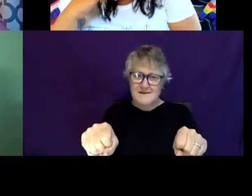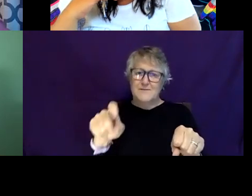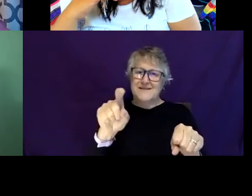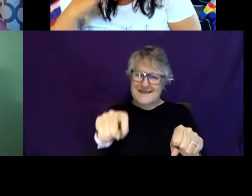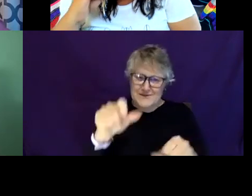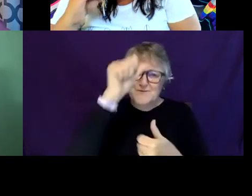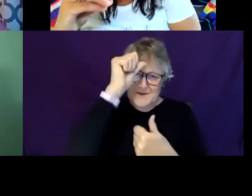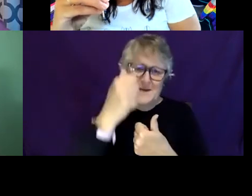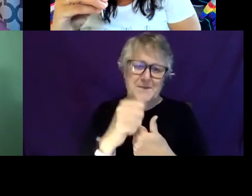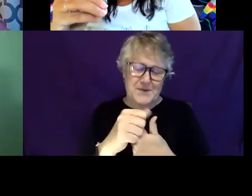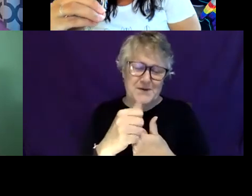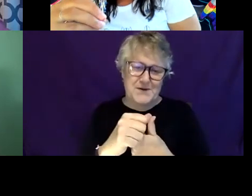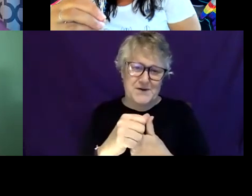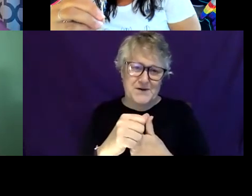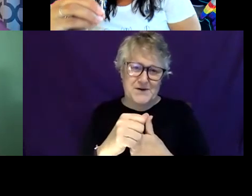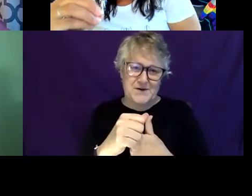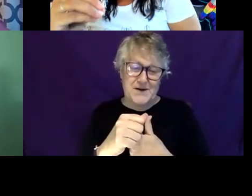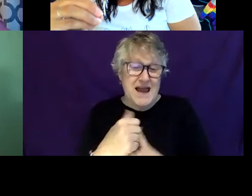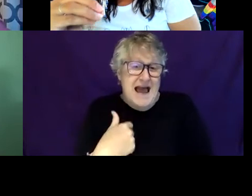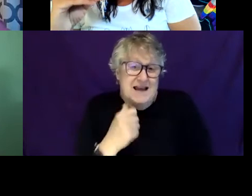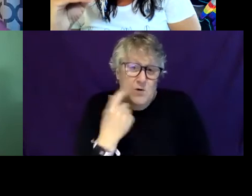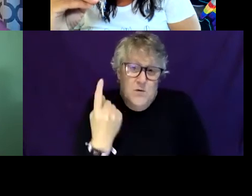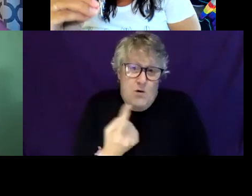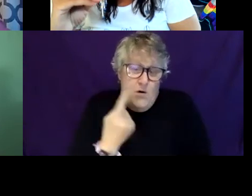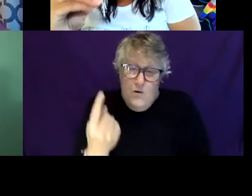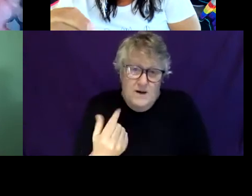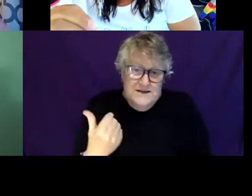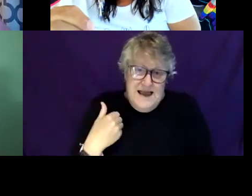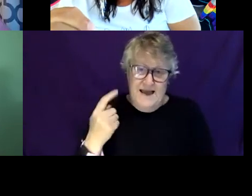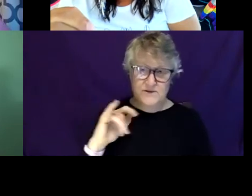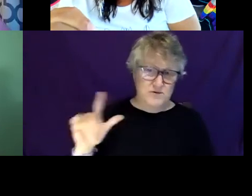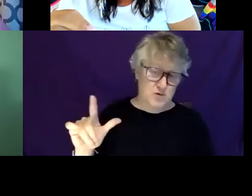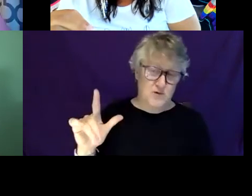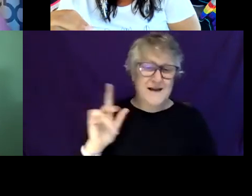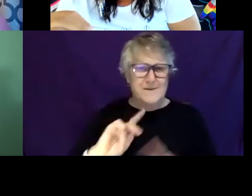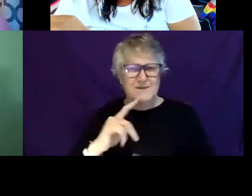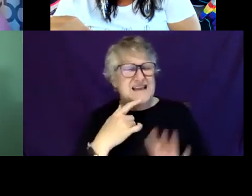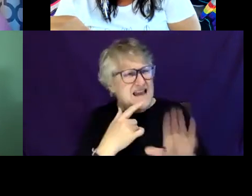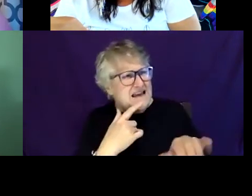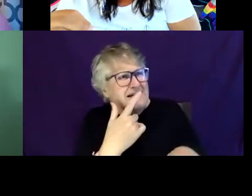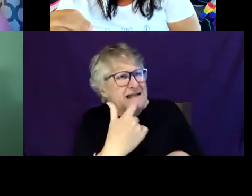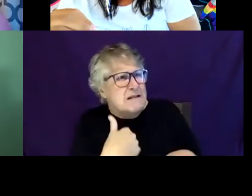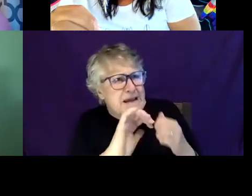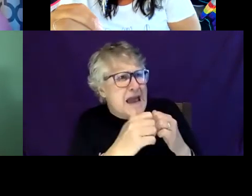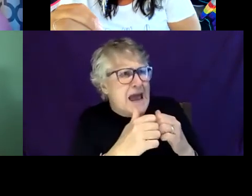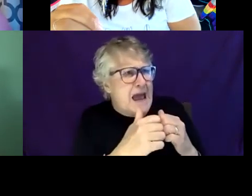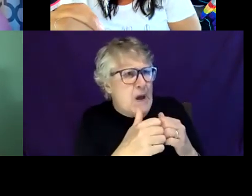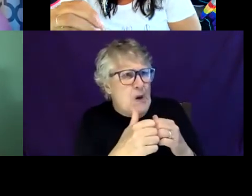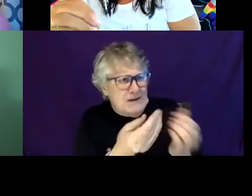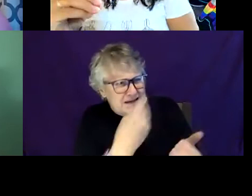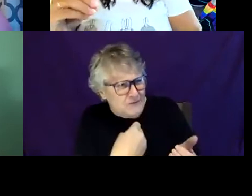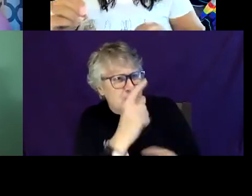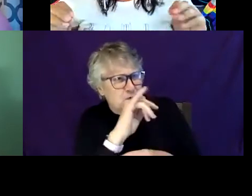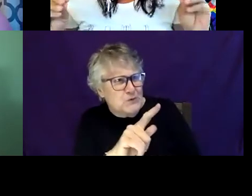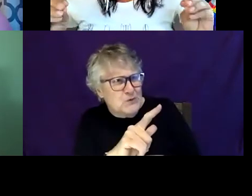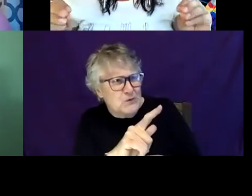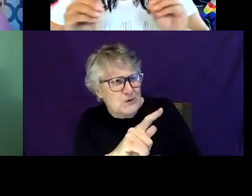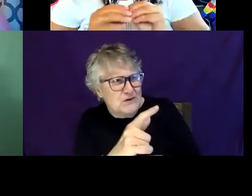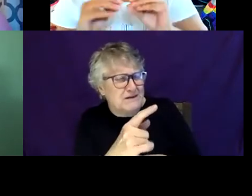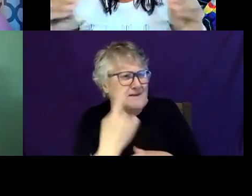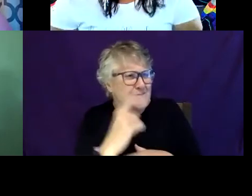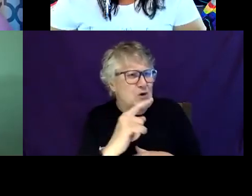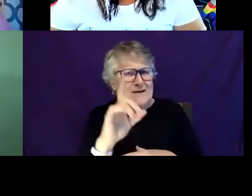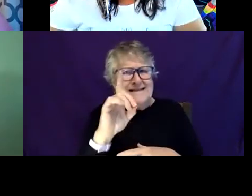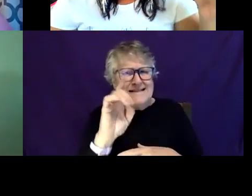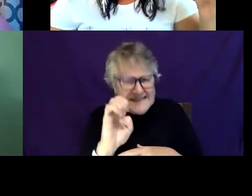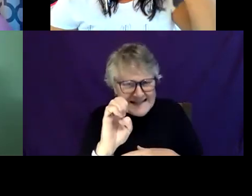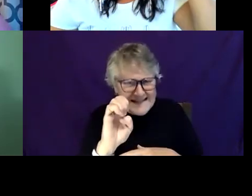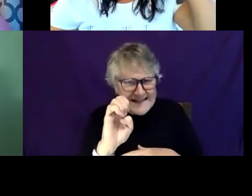And what you, I don't always have a tool. People sometimes it's like, give me a tool for decolonizing, what is that, just